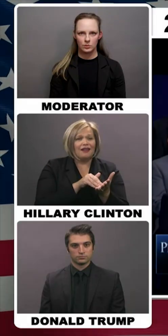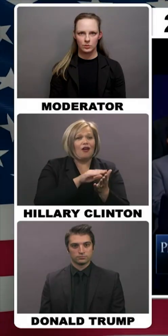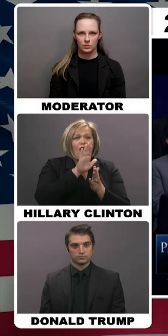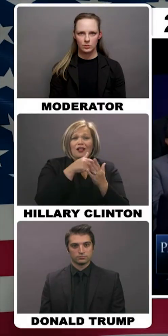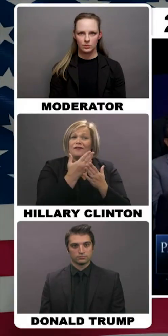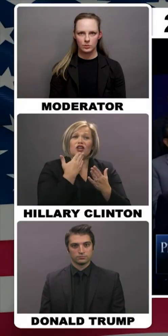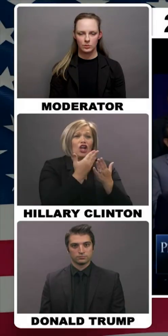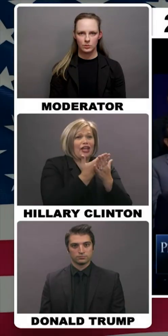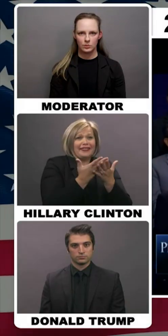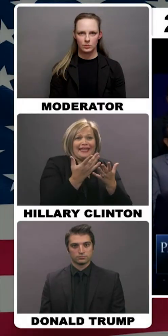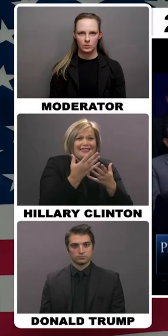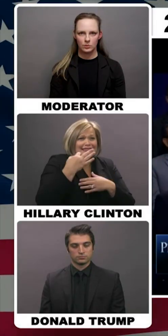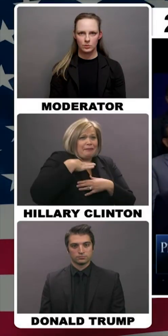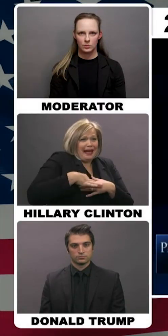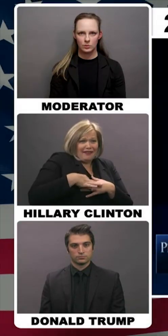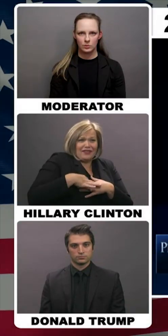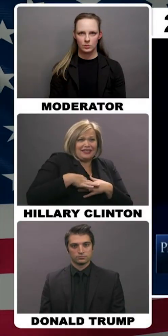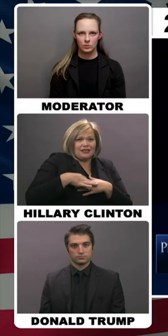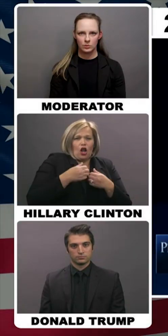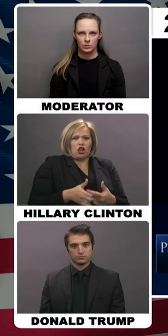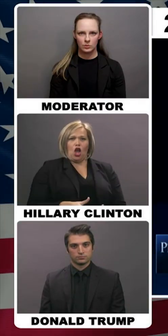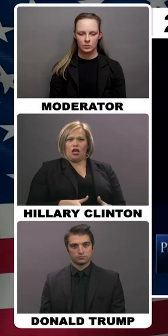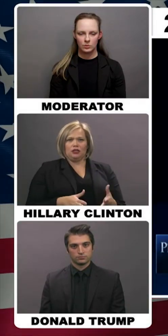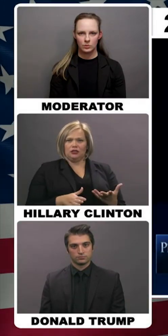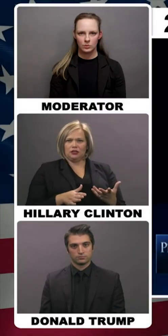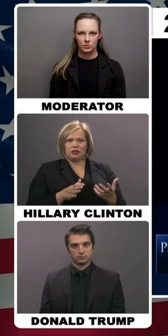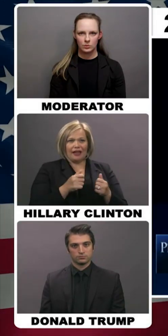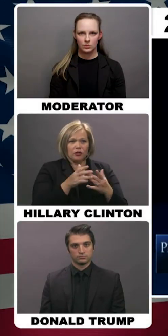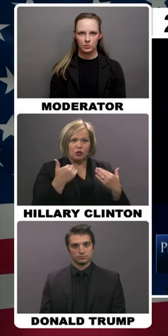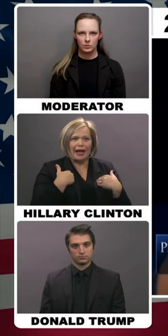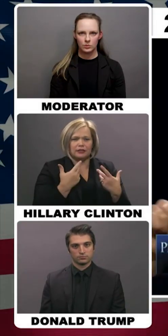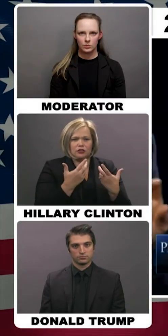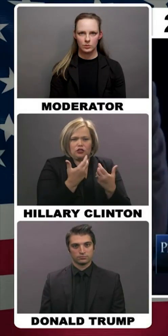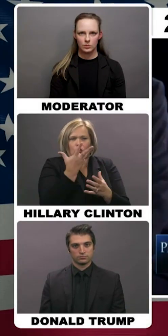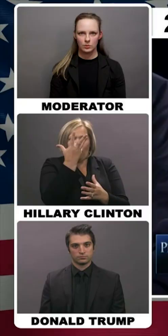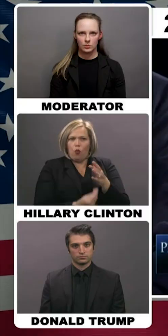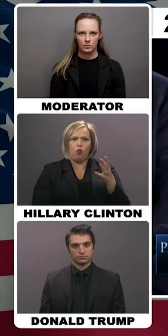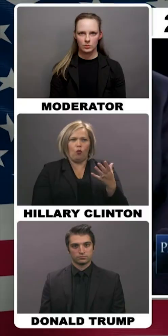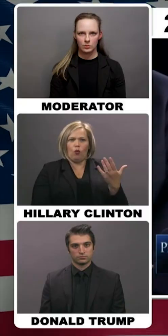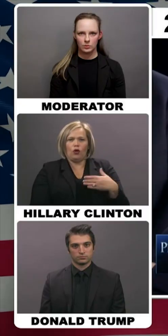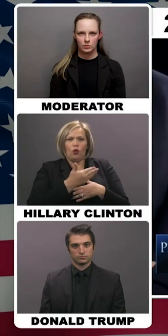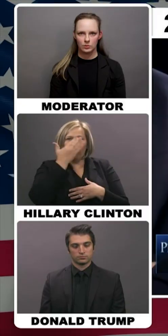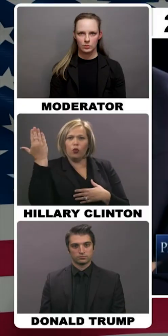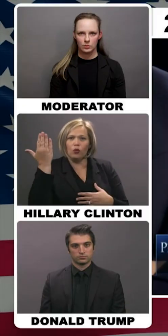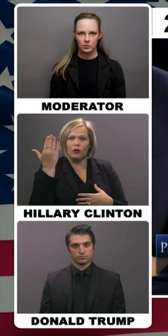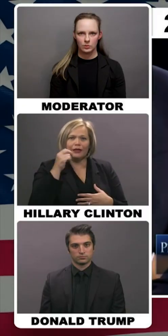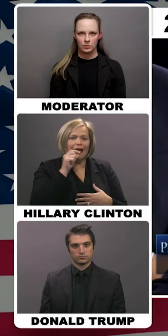benefits I just mentioned are lost to everybody, not just people who get their health insurance on the exchange.